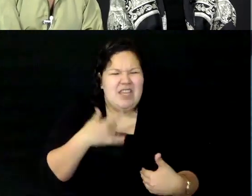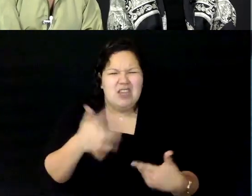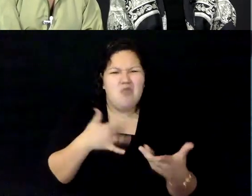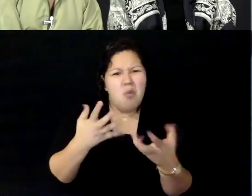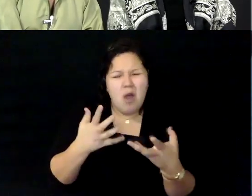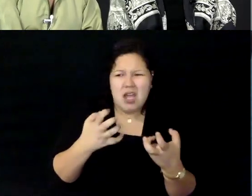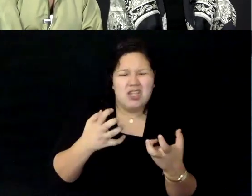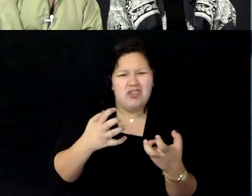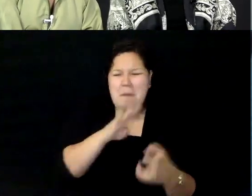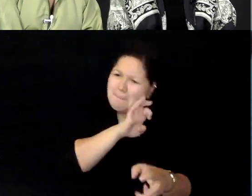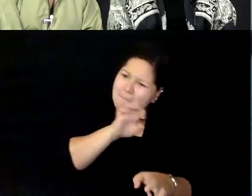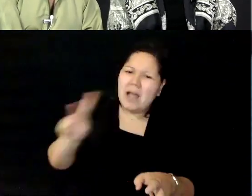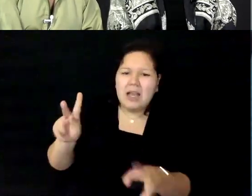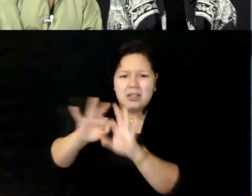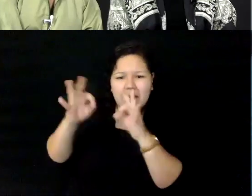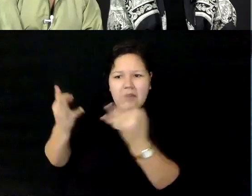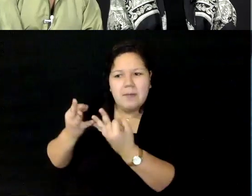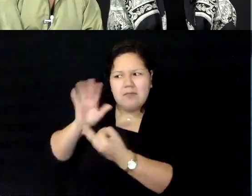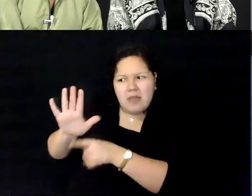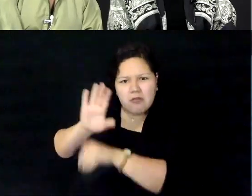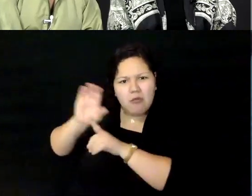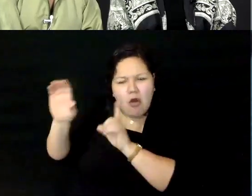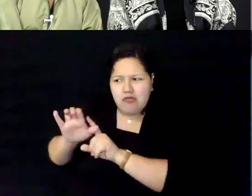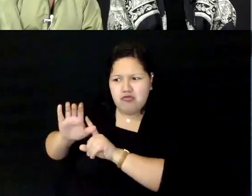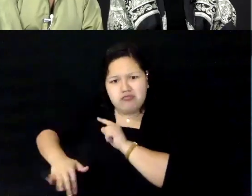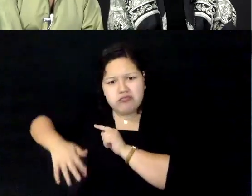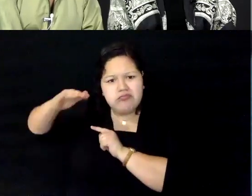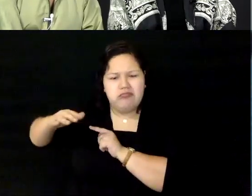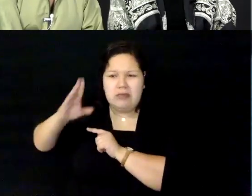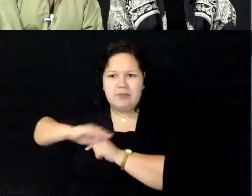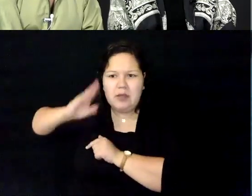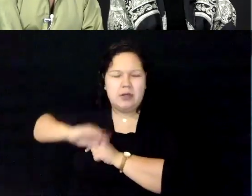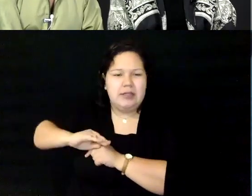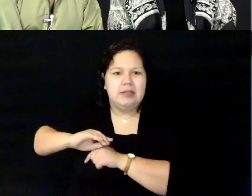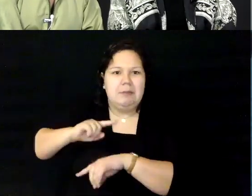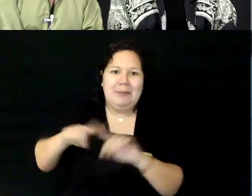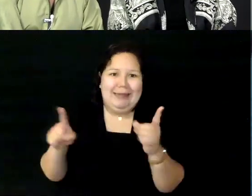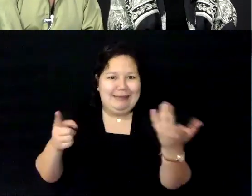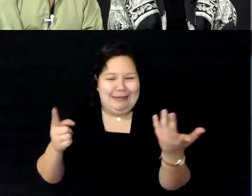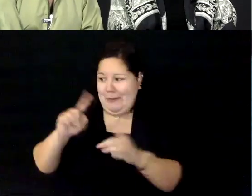with your family and your culture, but whenever there is a disconnect, it's kind of like,